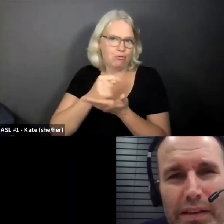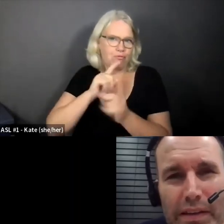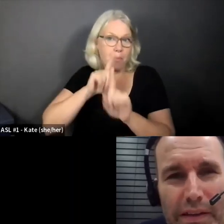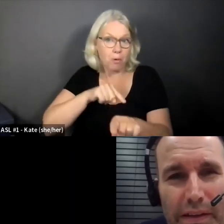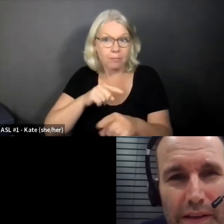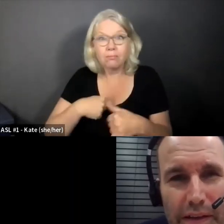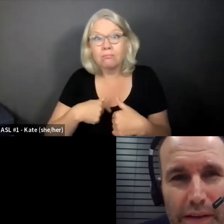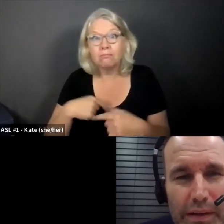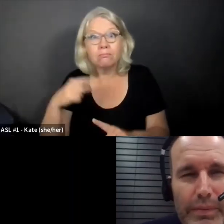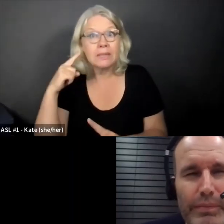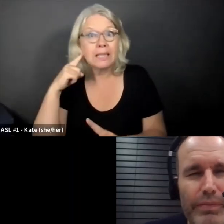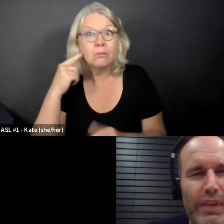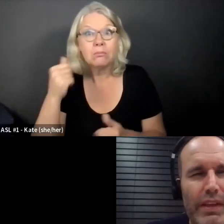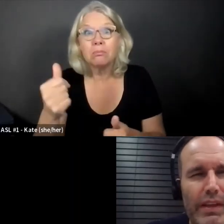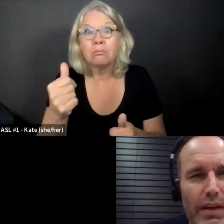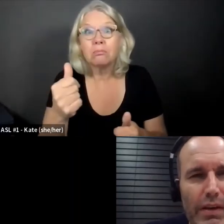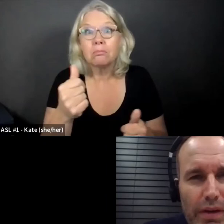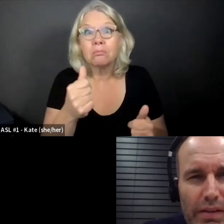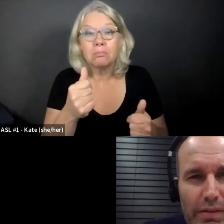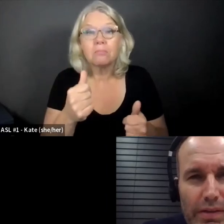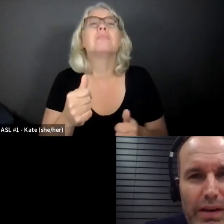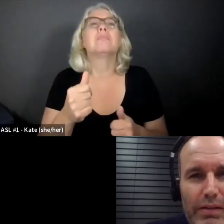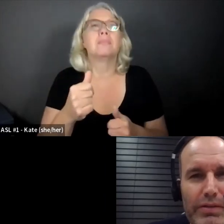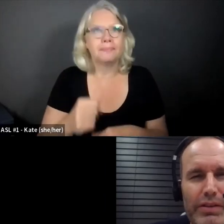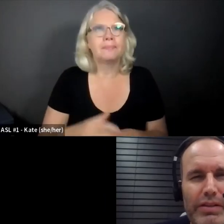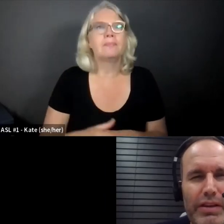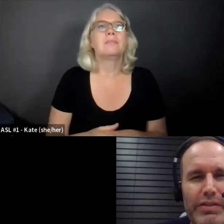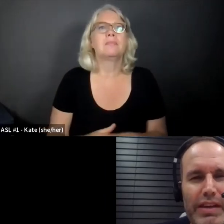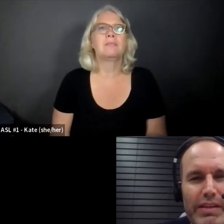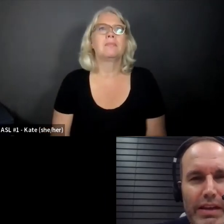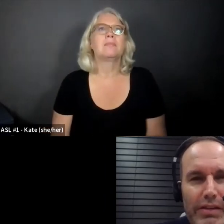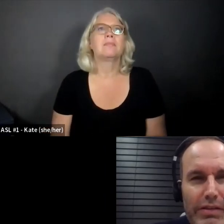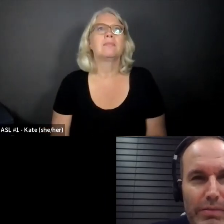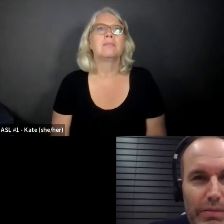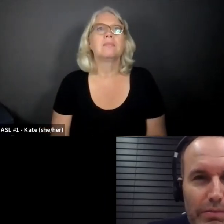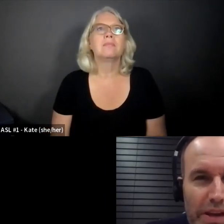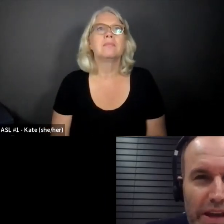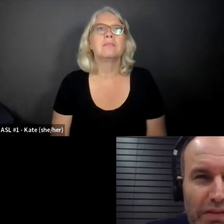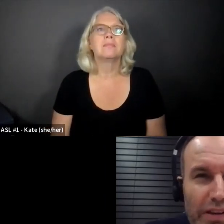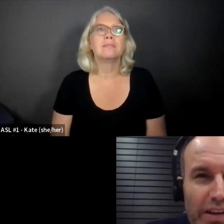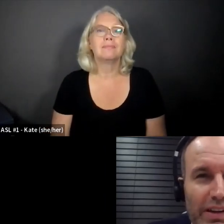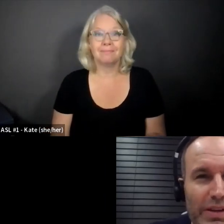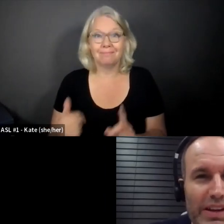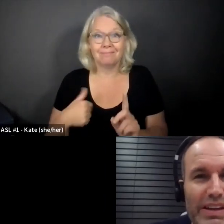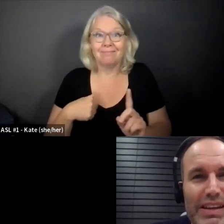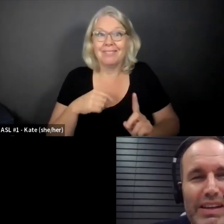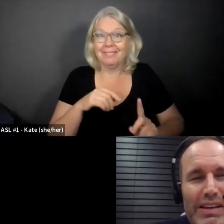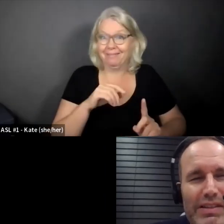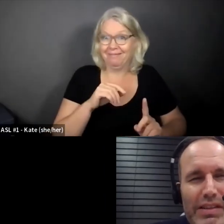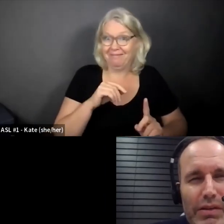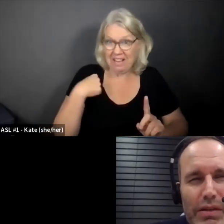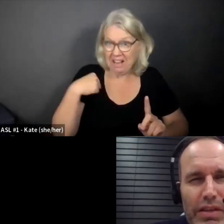Douglas Waxman : I CAN. Jason Mitschele : I'LL TAKE THAT AS MEANING WERE CAN HEAR ME.